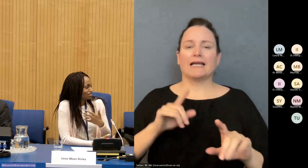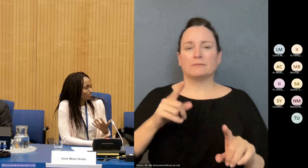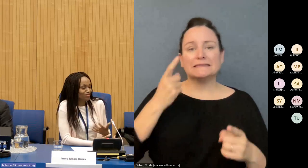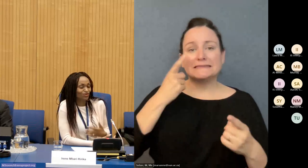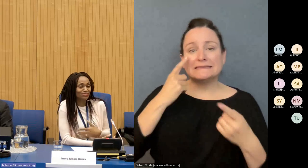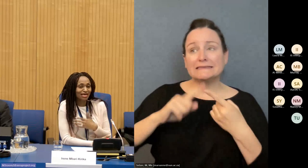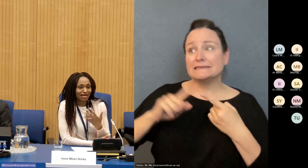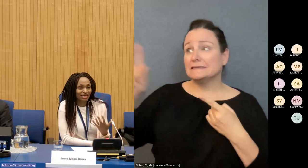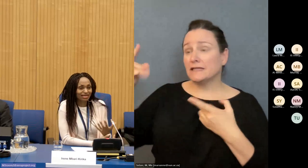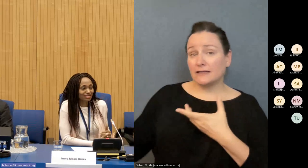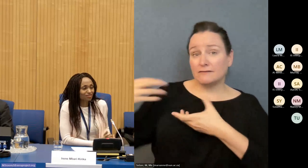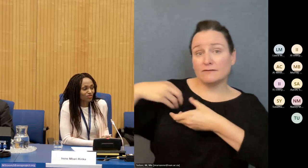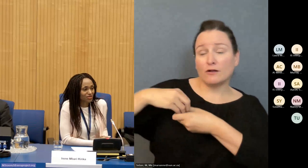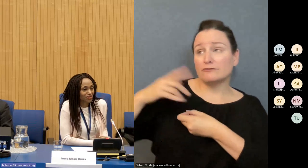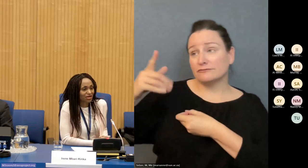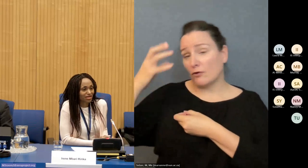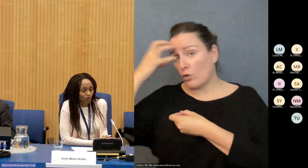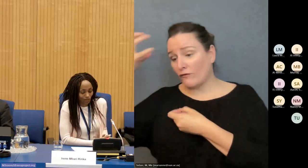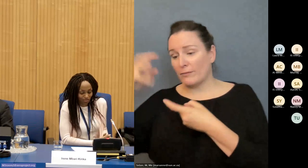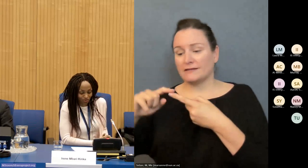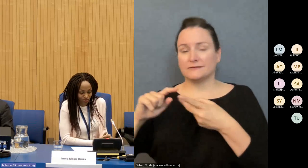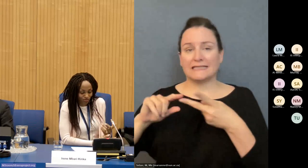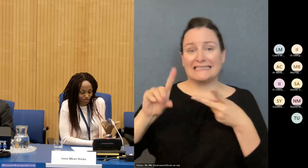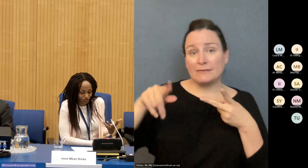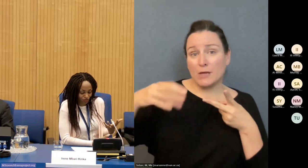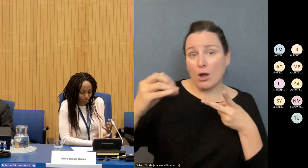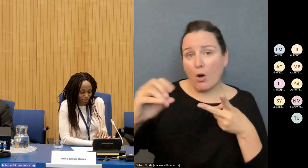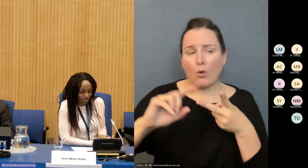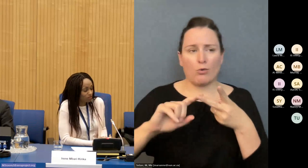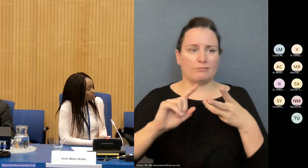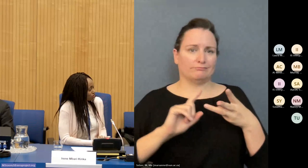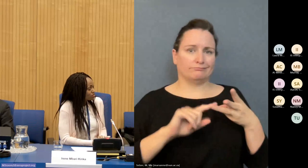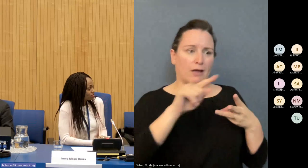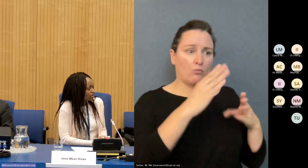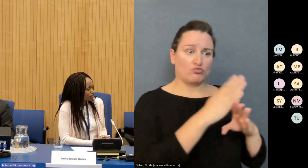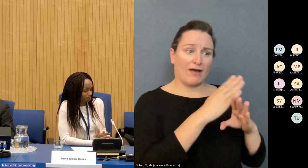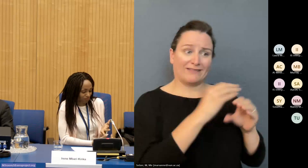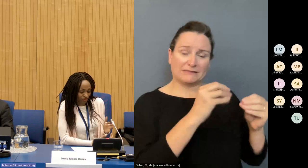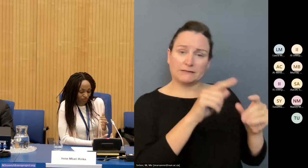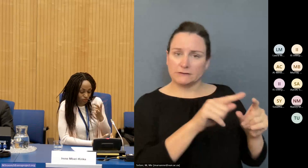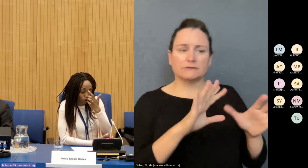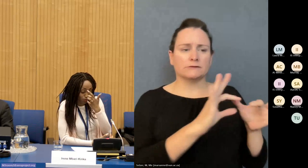by DPOs, and come together and collaborate. Thank you for bringing out those critical